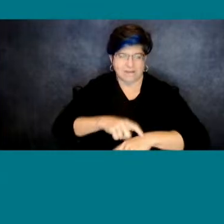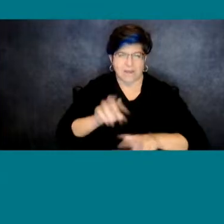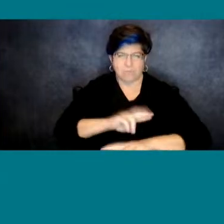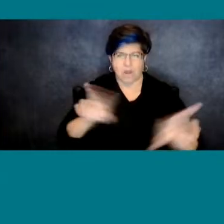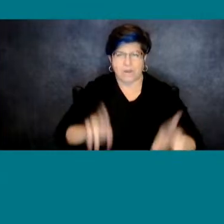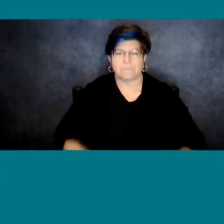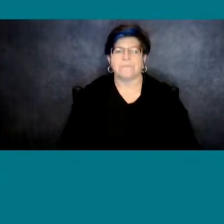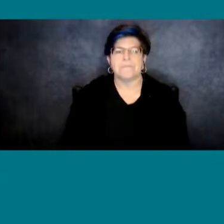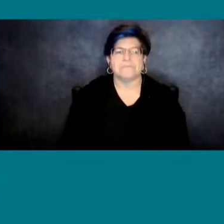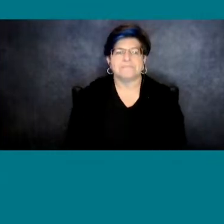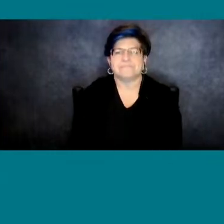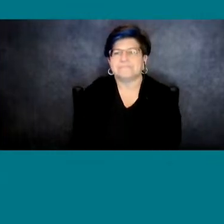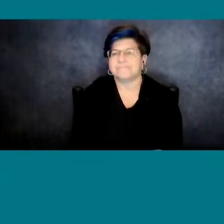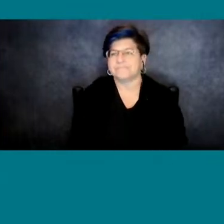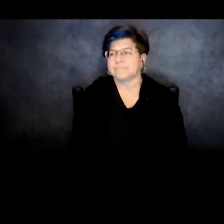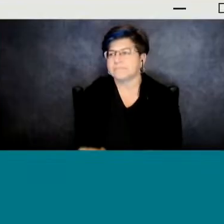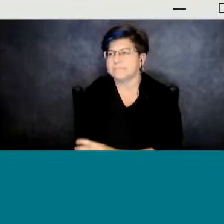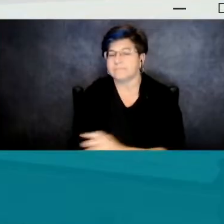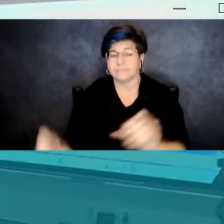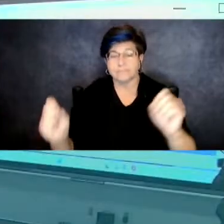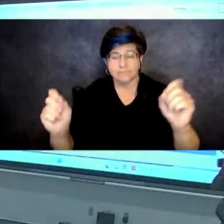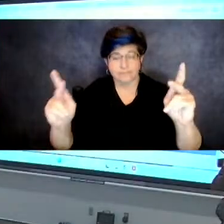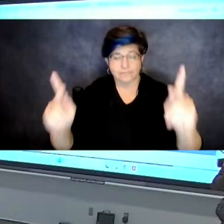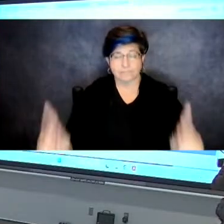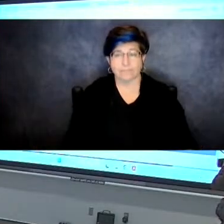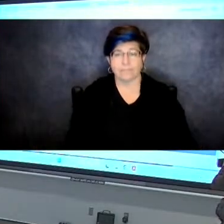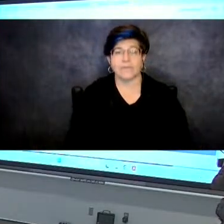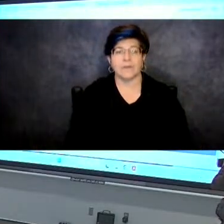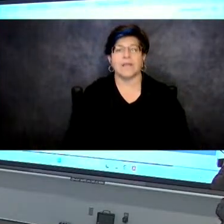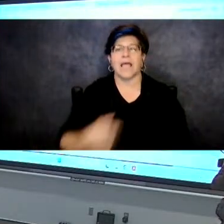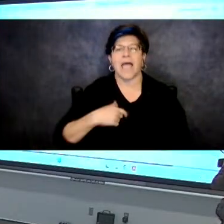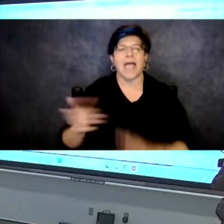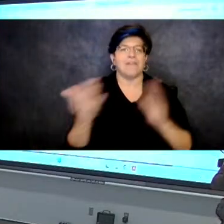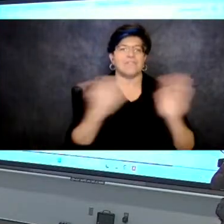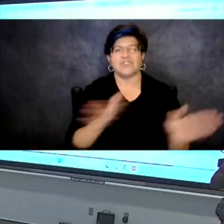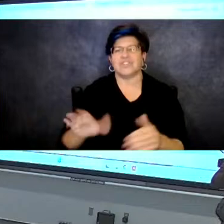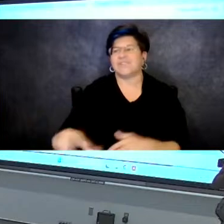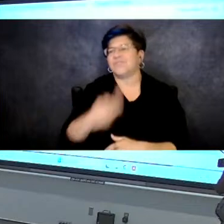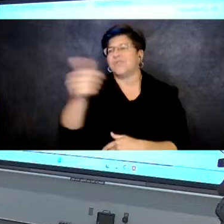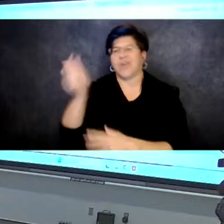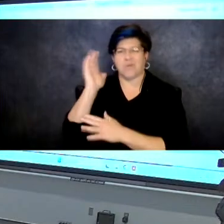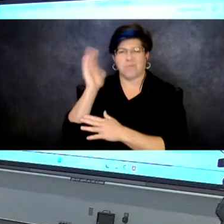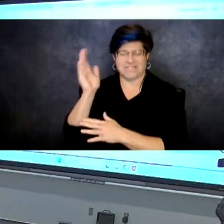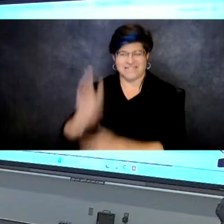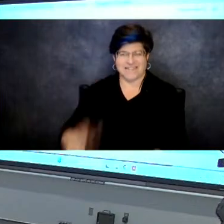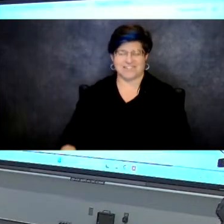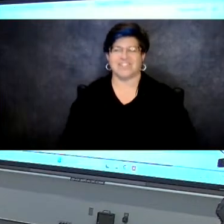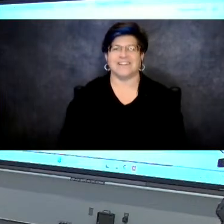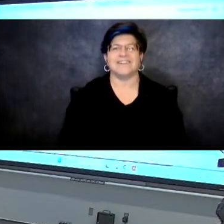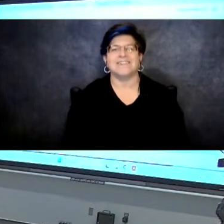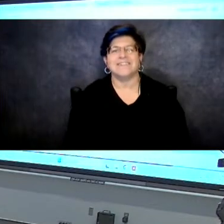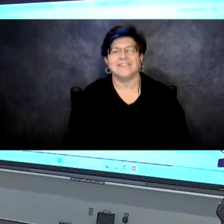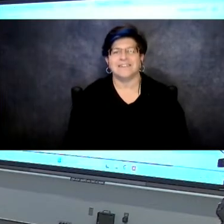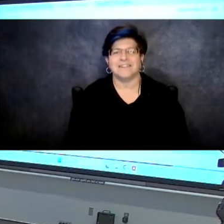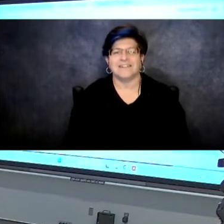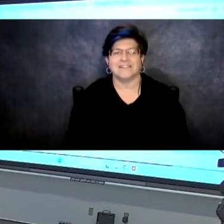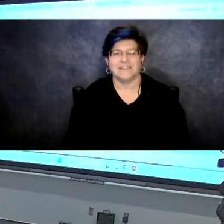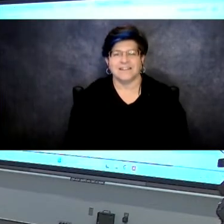WHEN THAT TIME COMES.